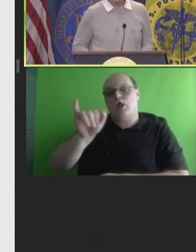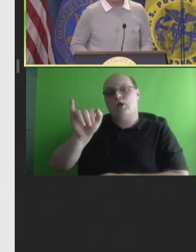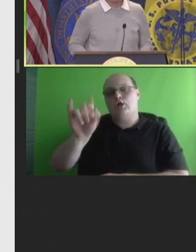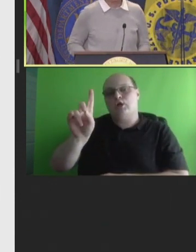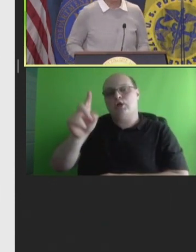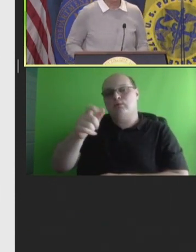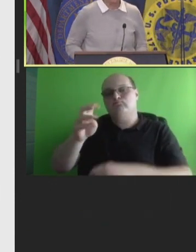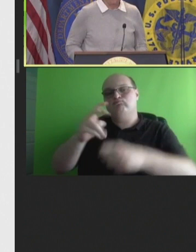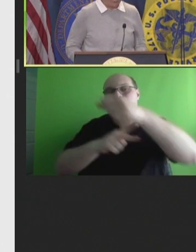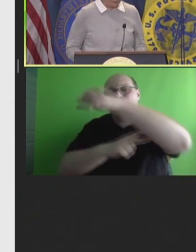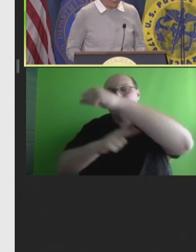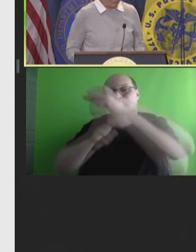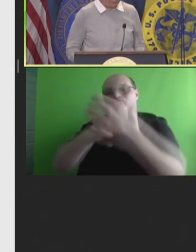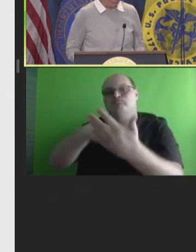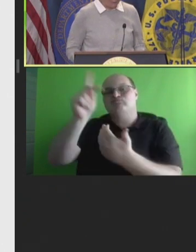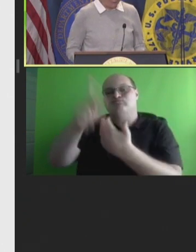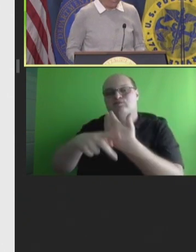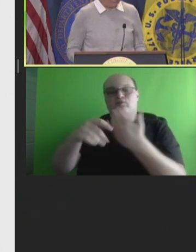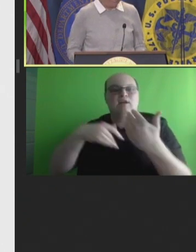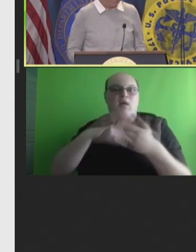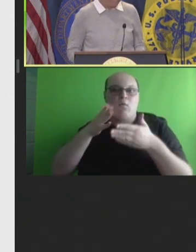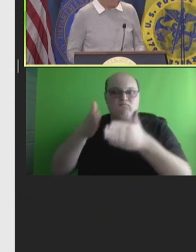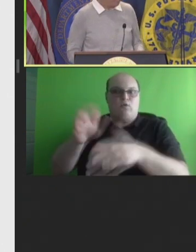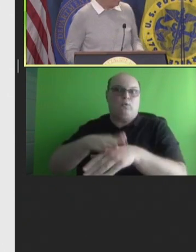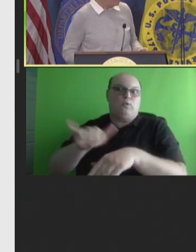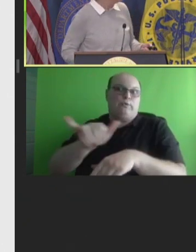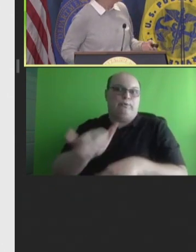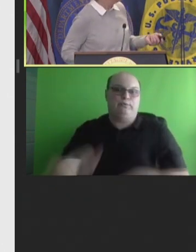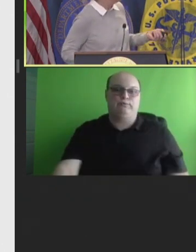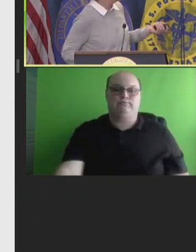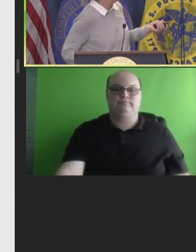that's something that we're focusing on to right now, but it's good.